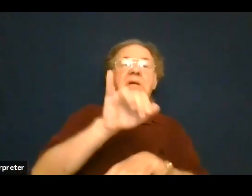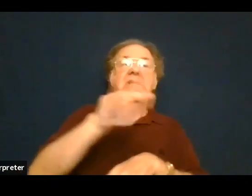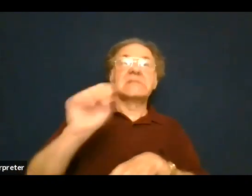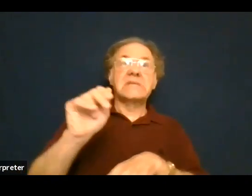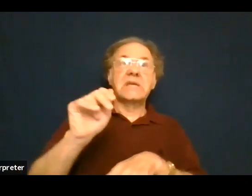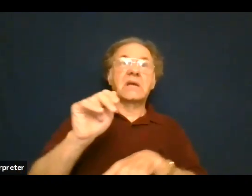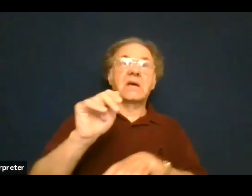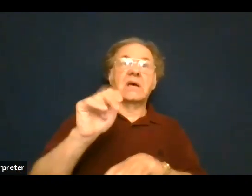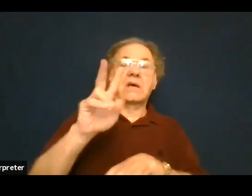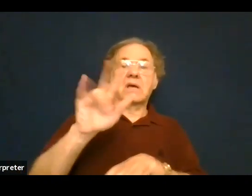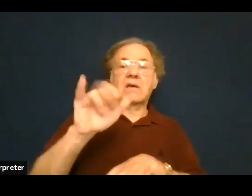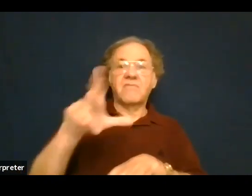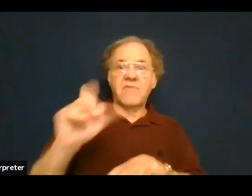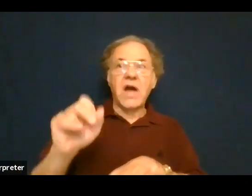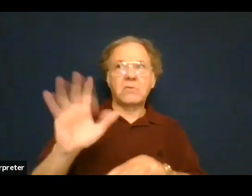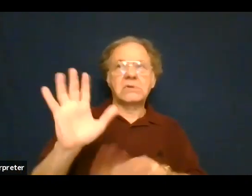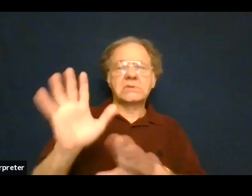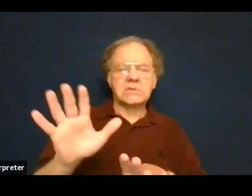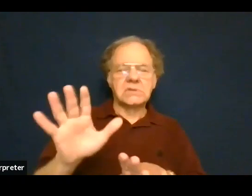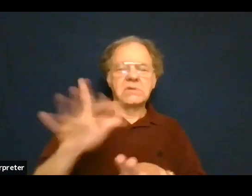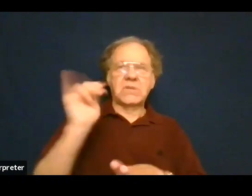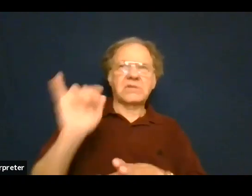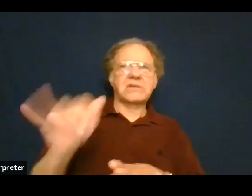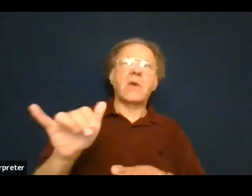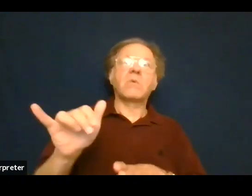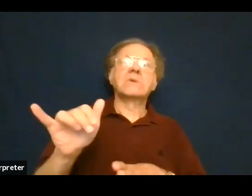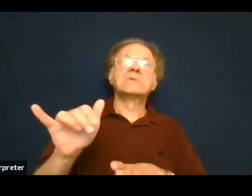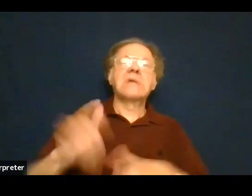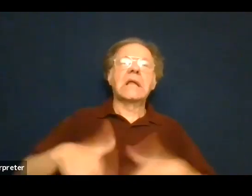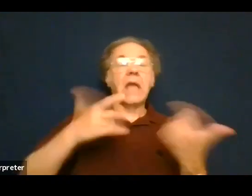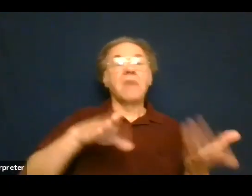for that because it was a life or death scenario.